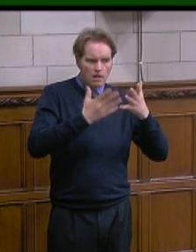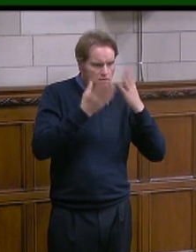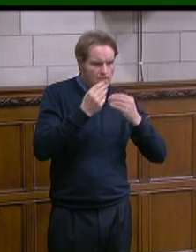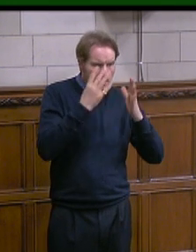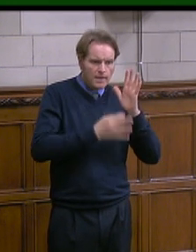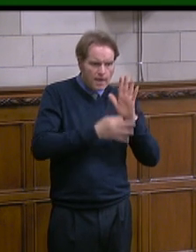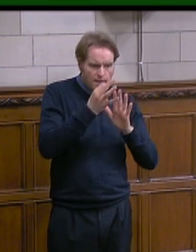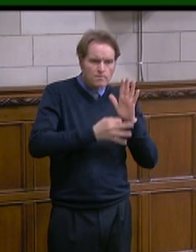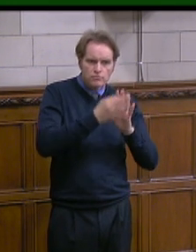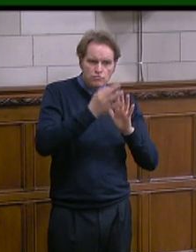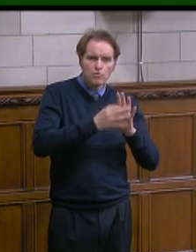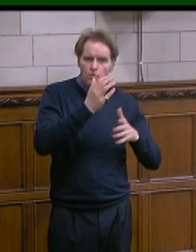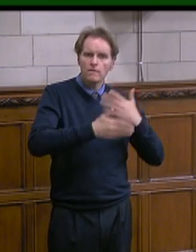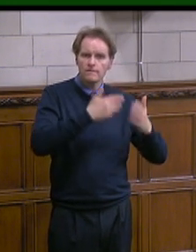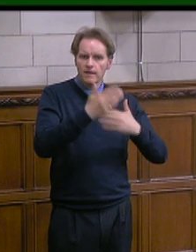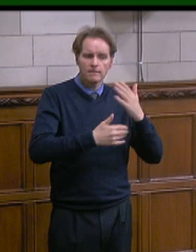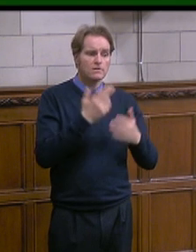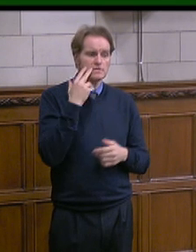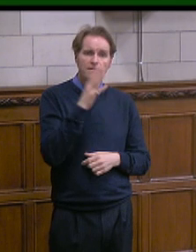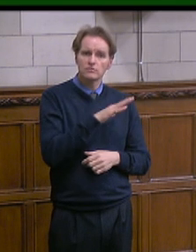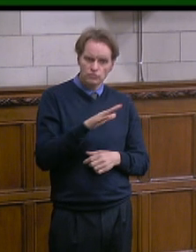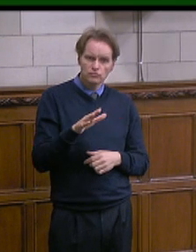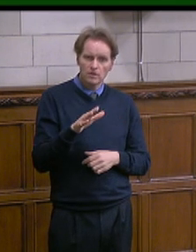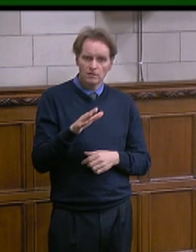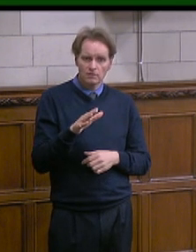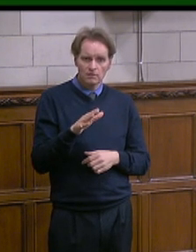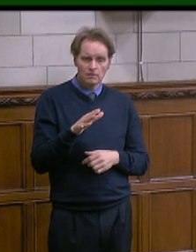The proportion of children with a hearing impairment achieving a standard pass—at